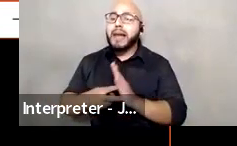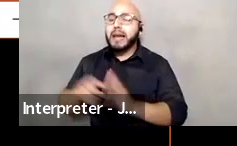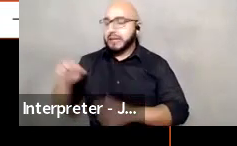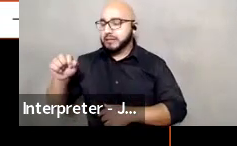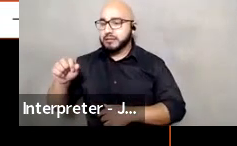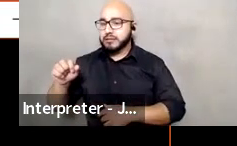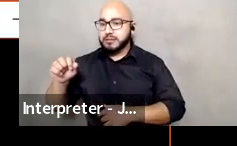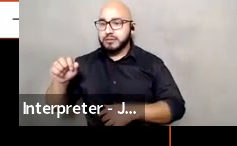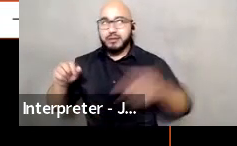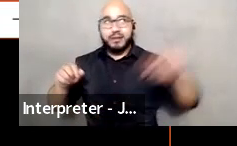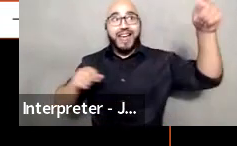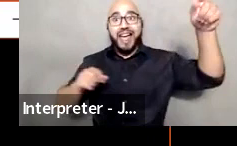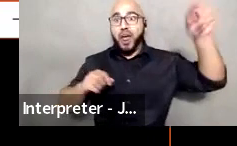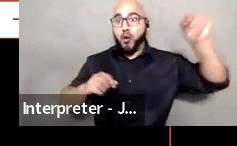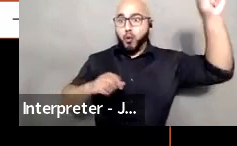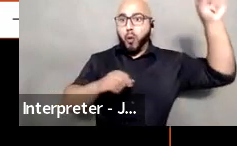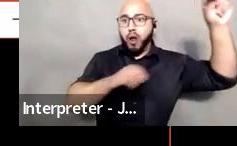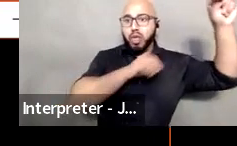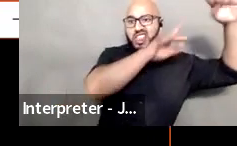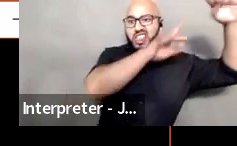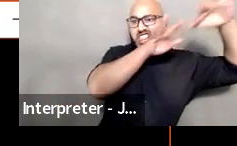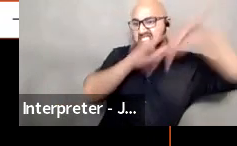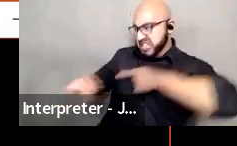So in other words, this is still a redemption narrative.